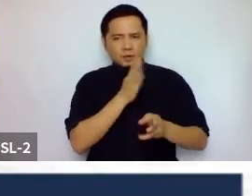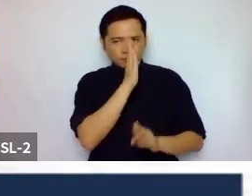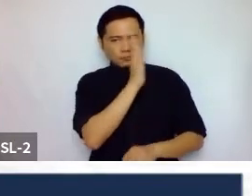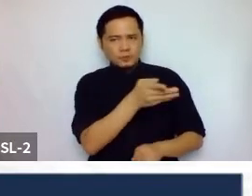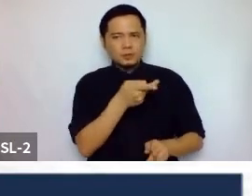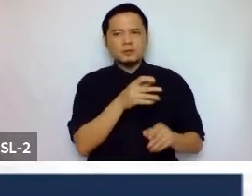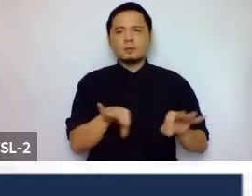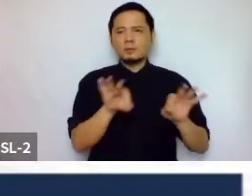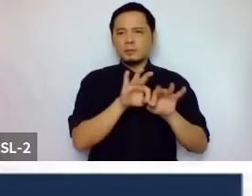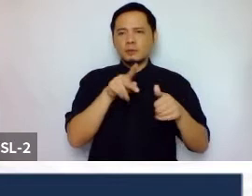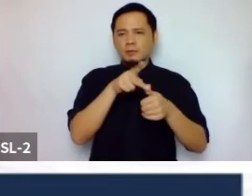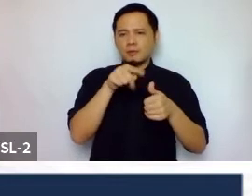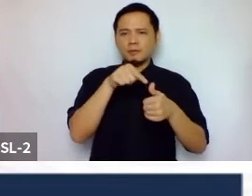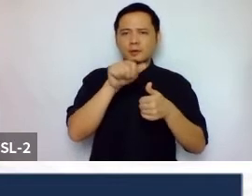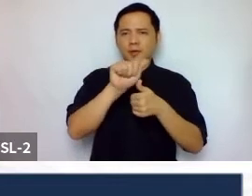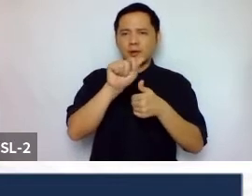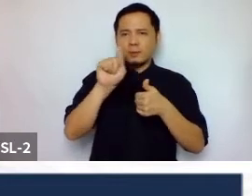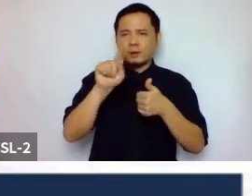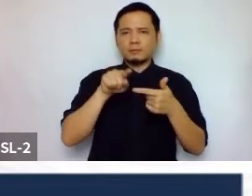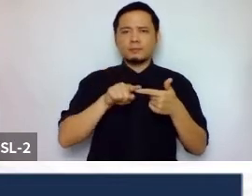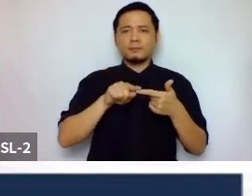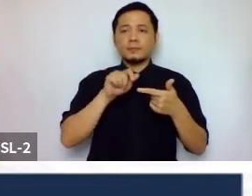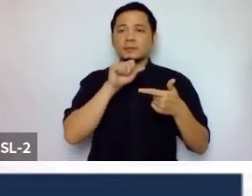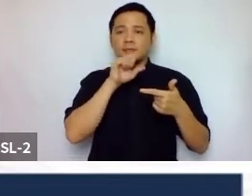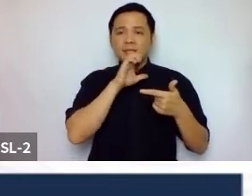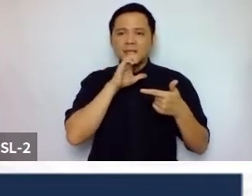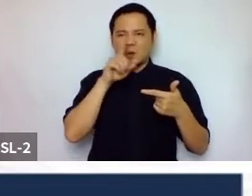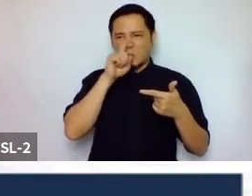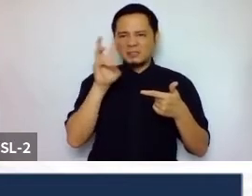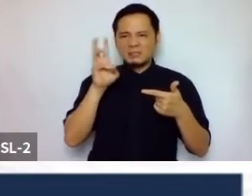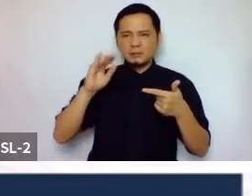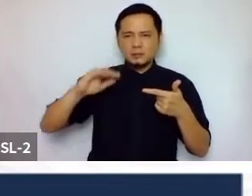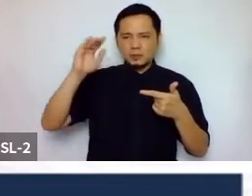And then the senior citizens who are under A2 and the persons with comorbidities who are A3 follow.